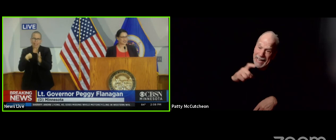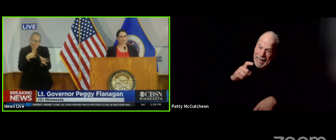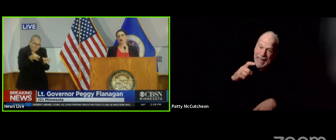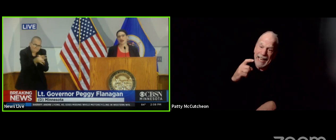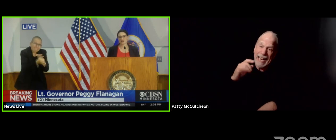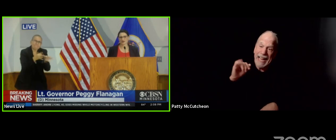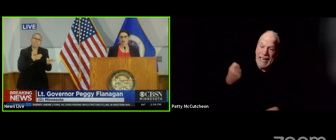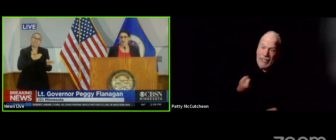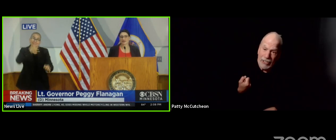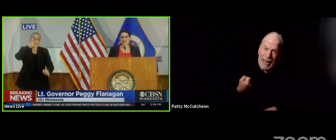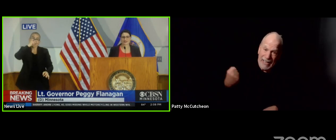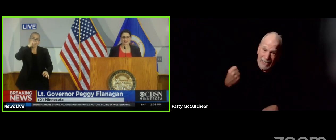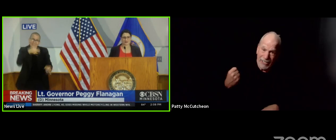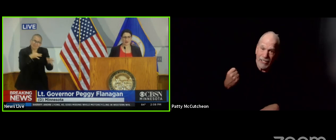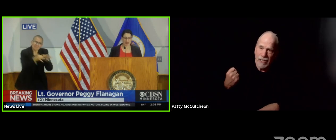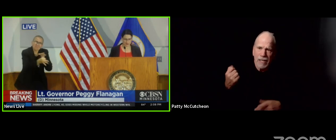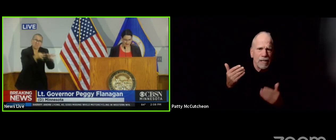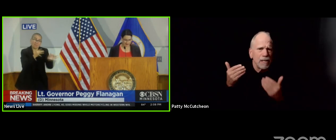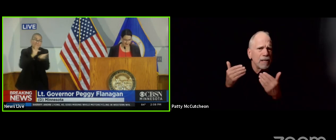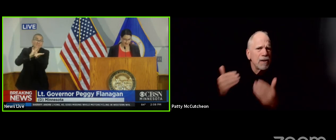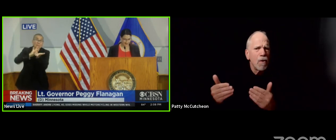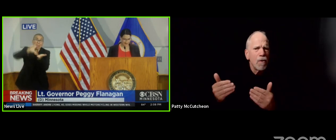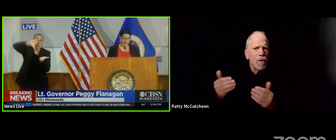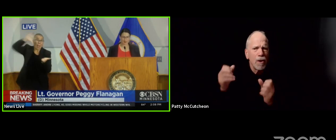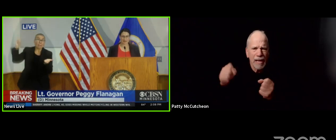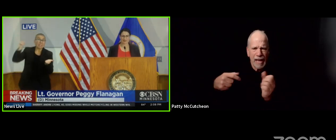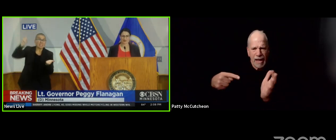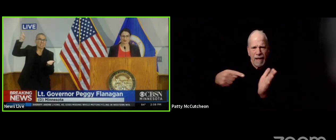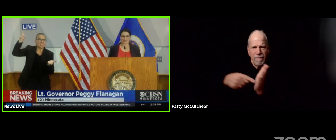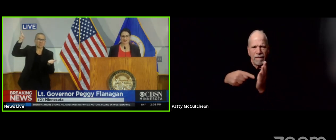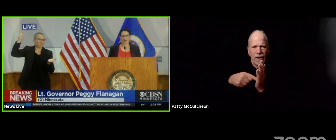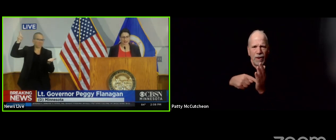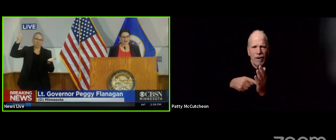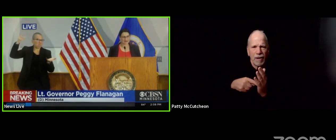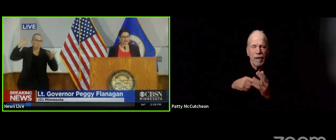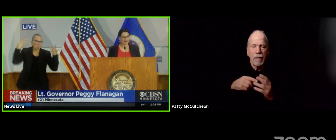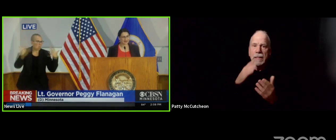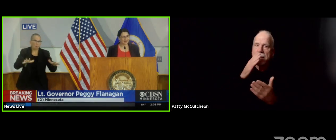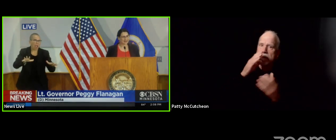TO TRY TO PREVENT THIS FROM HAPPENING. SIMPLY DUE TO MONEY.